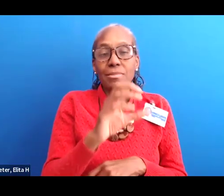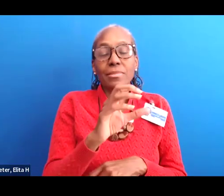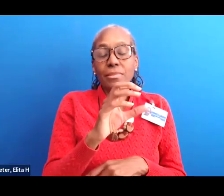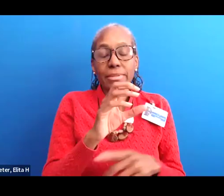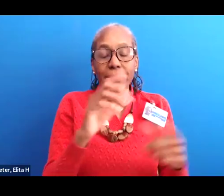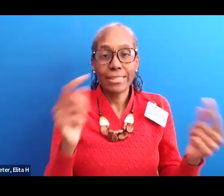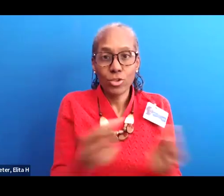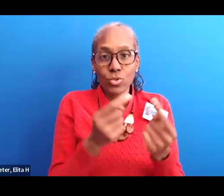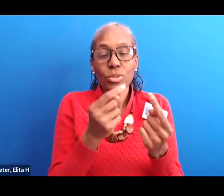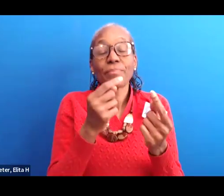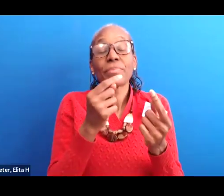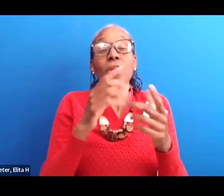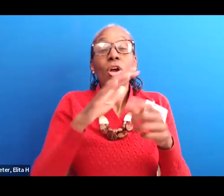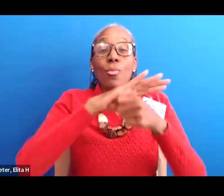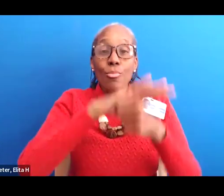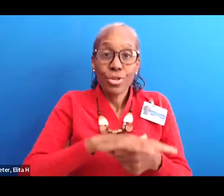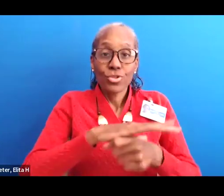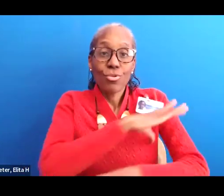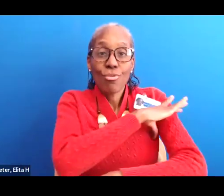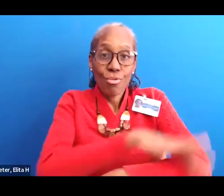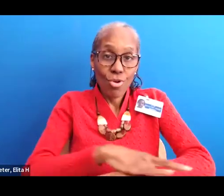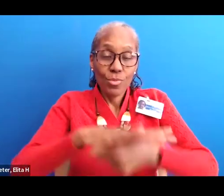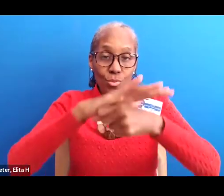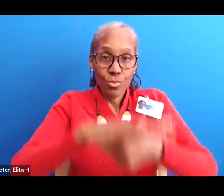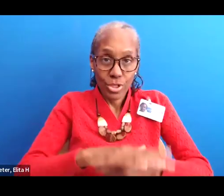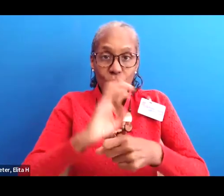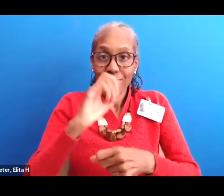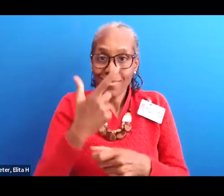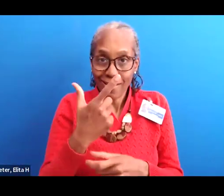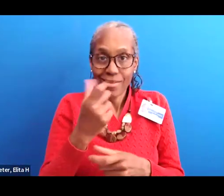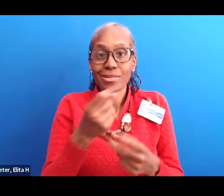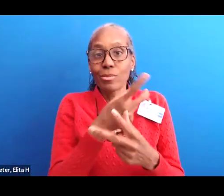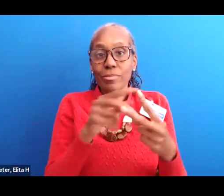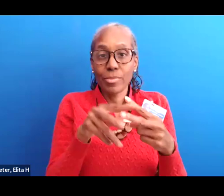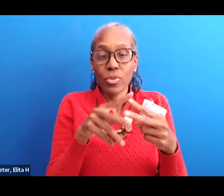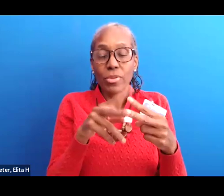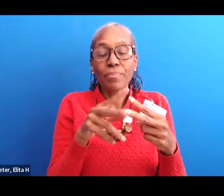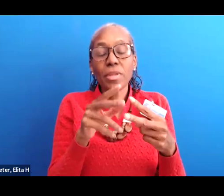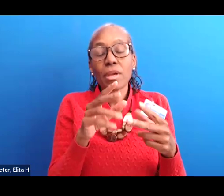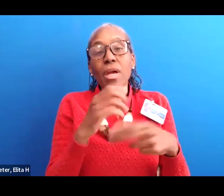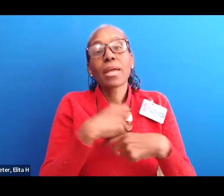on their legs or on the arms. Don't forget the arms. They can also form in the abdomen.